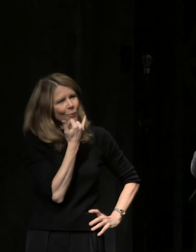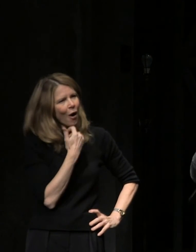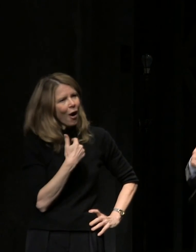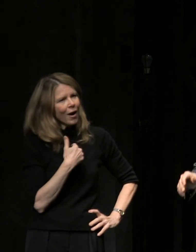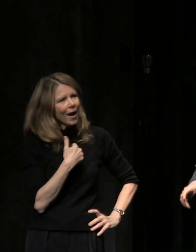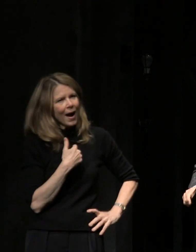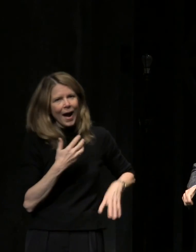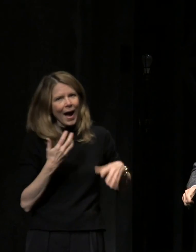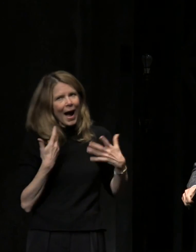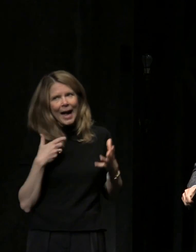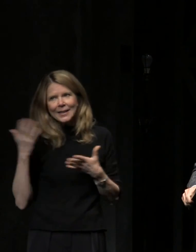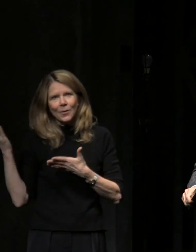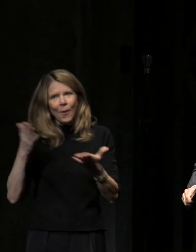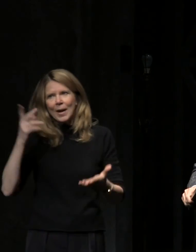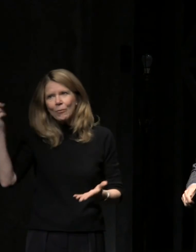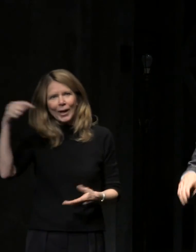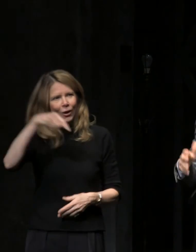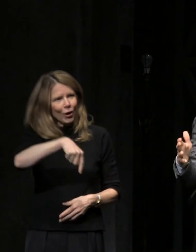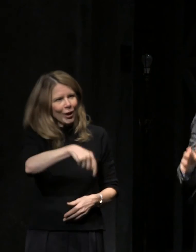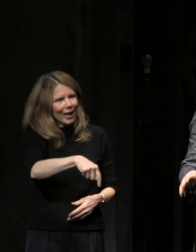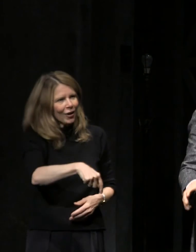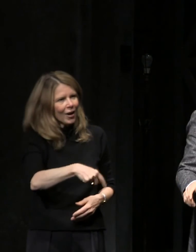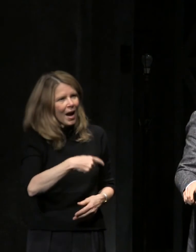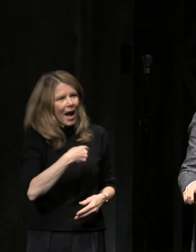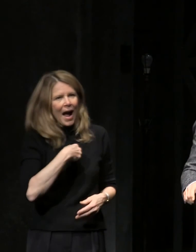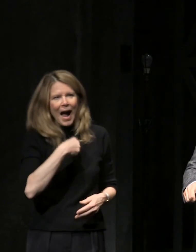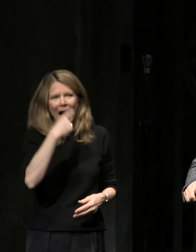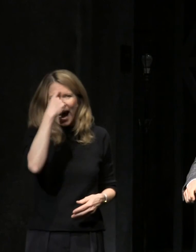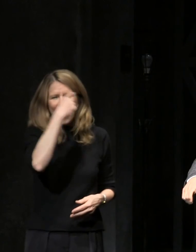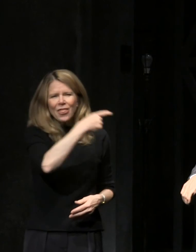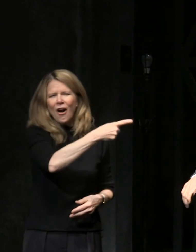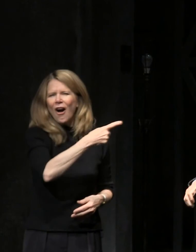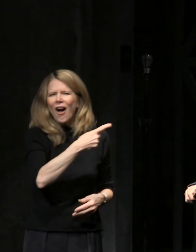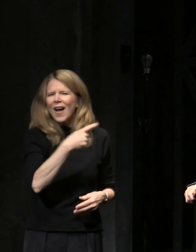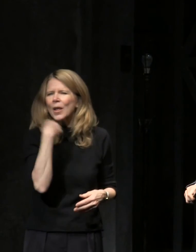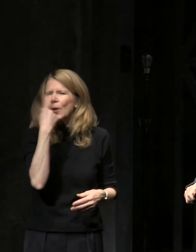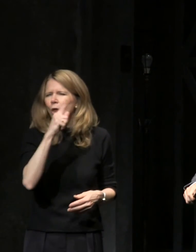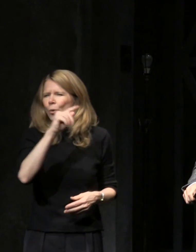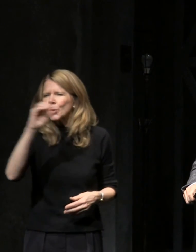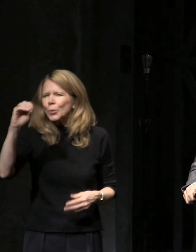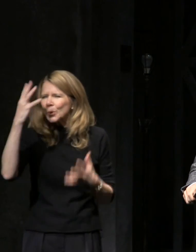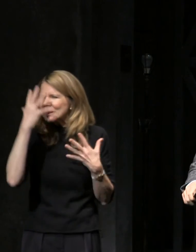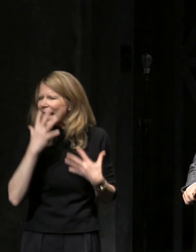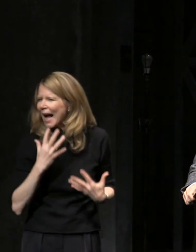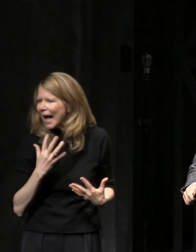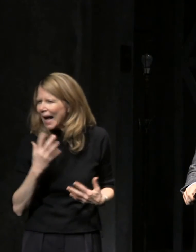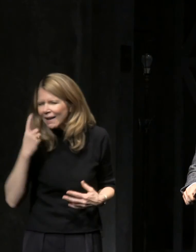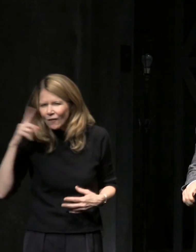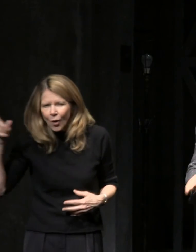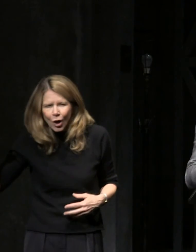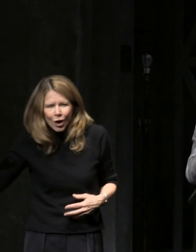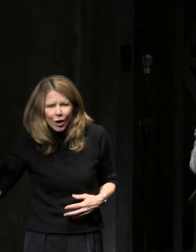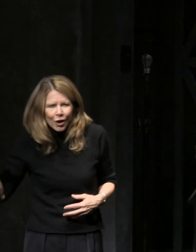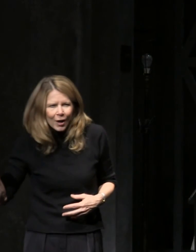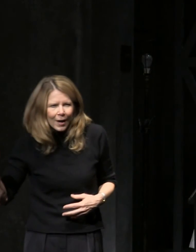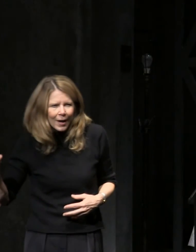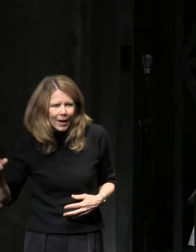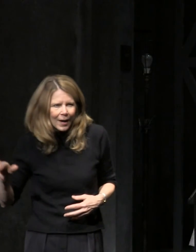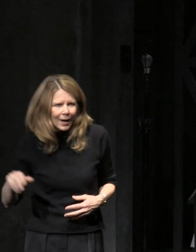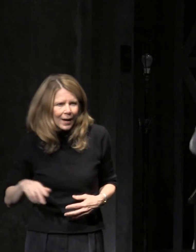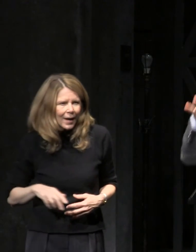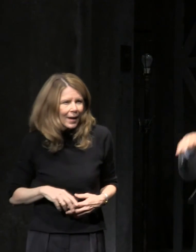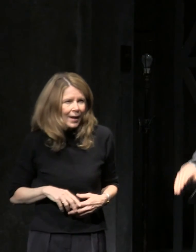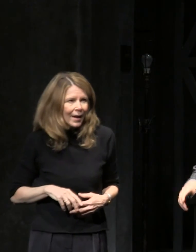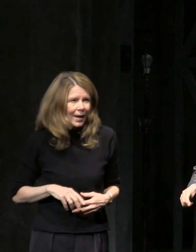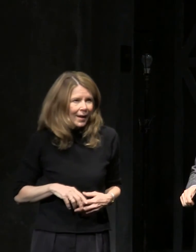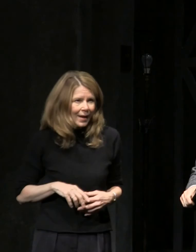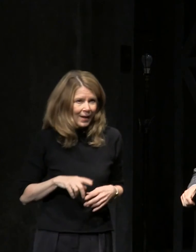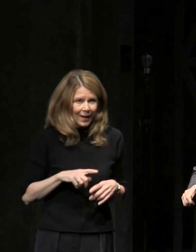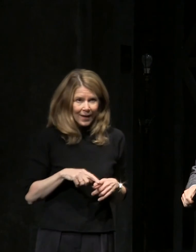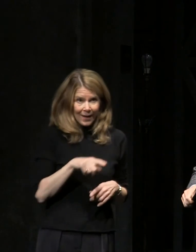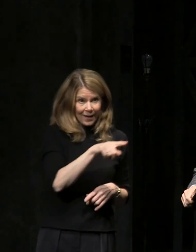to come here. I thought the story was going to be too sad. But you've all seen good athletes.